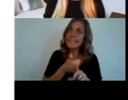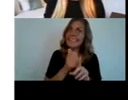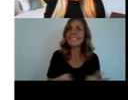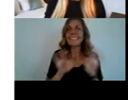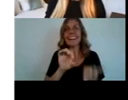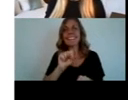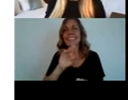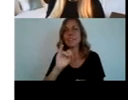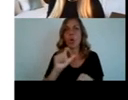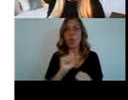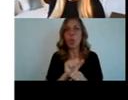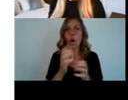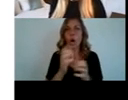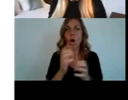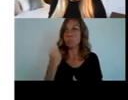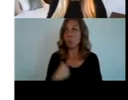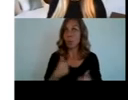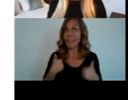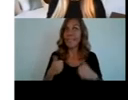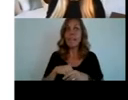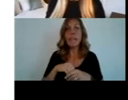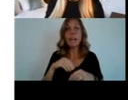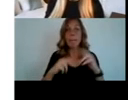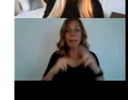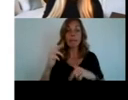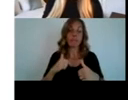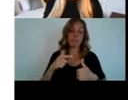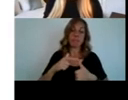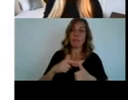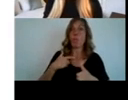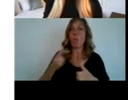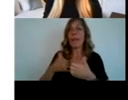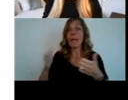we live in a building with a postal worker, with a pharmacist. We have grocery clerks.